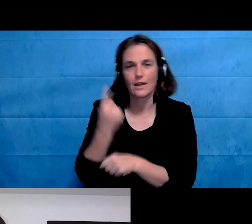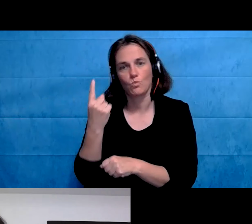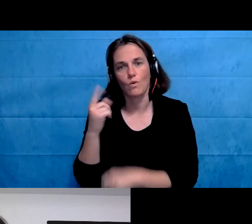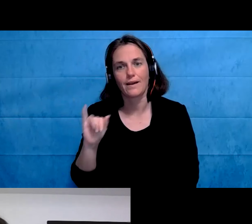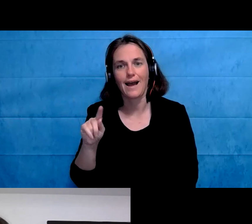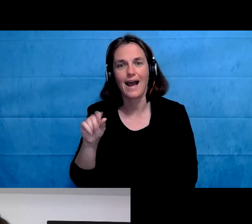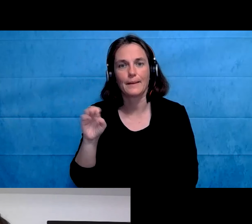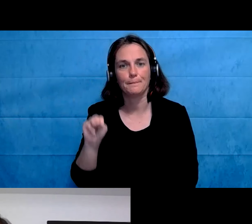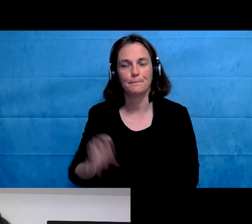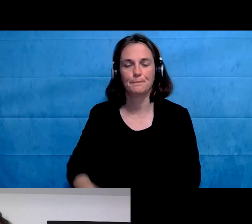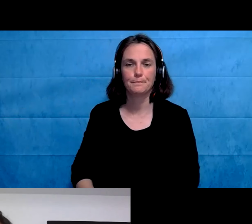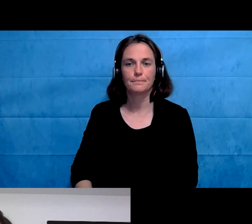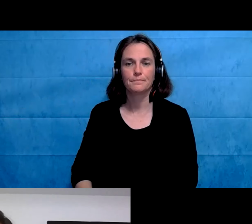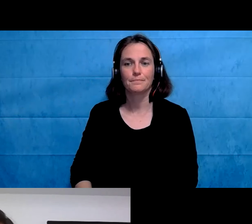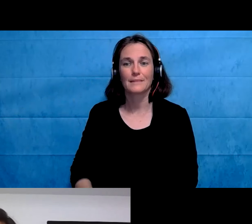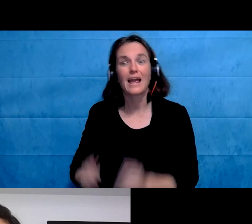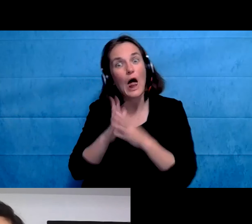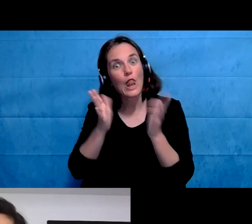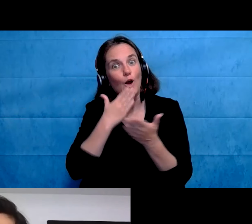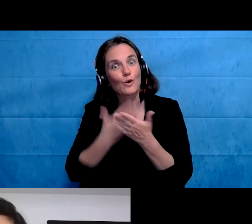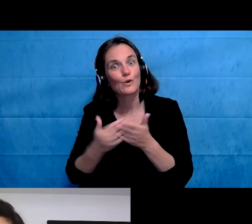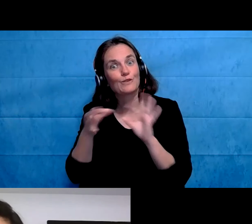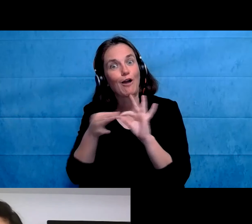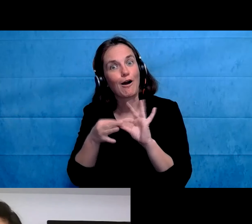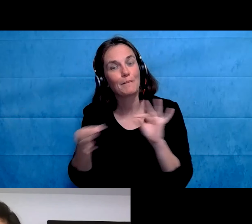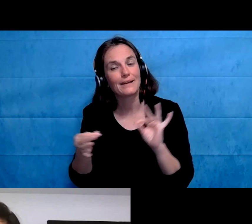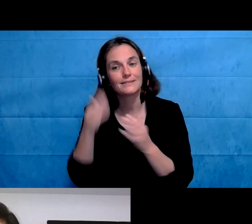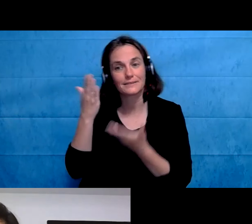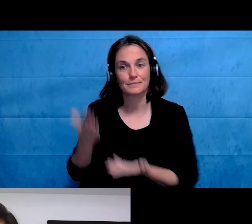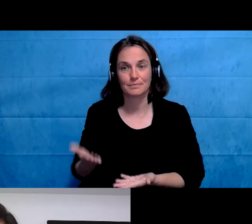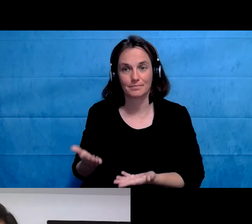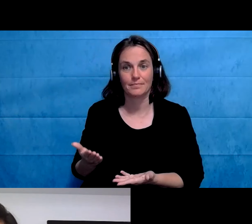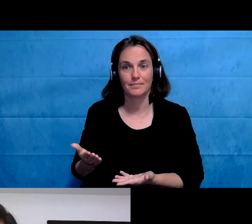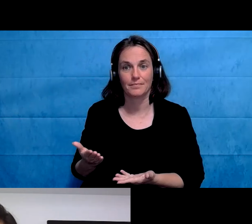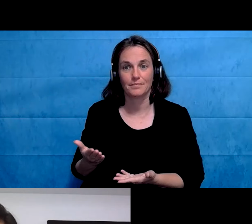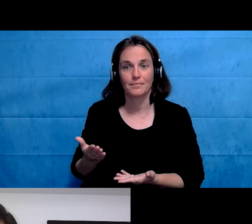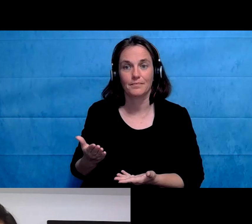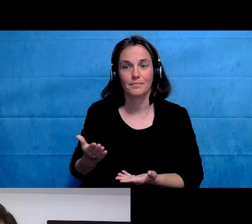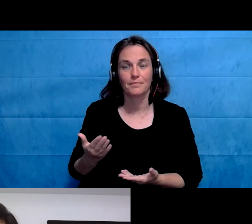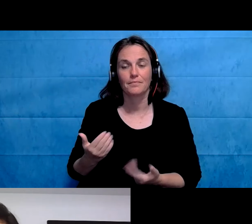Ah, and there's a bunch of good comments here. Beth had mentioned "putting information